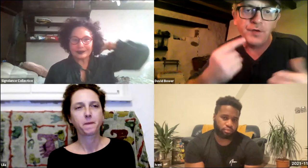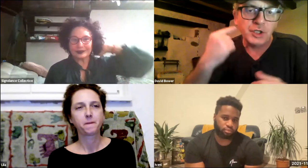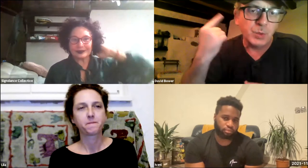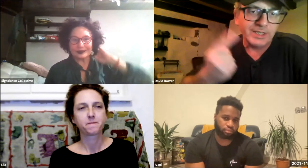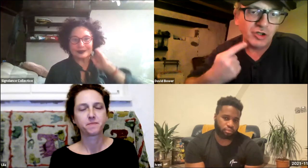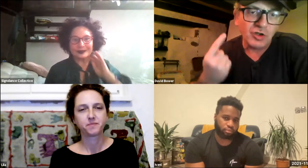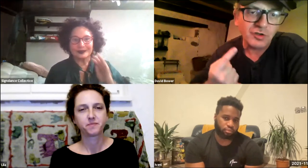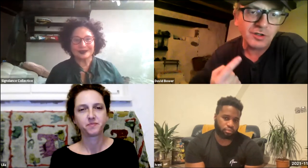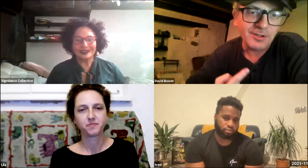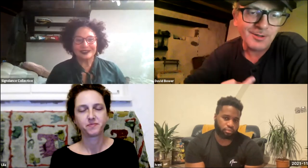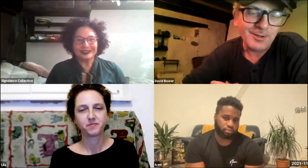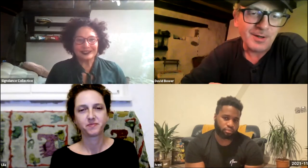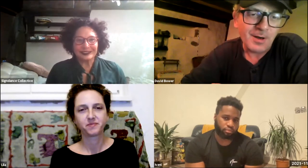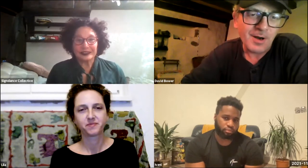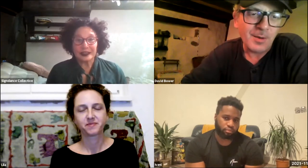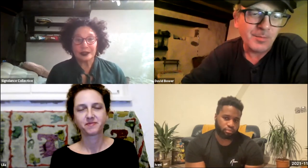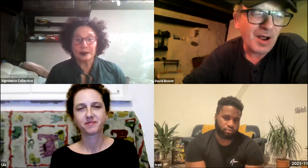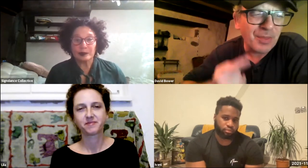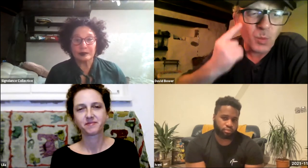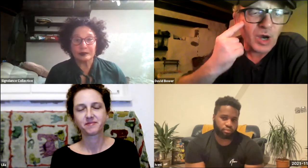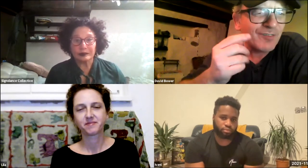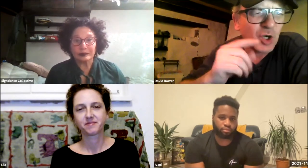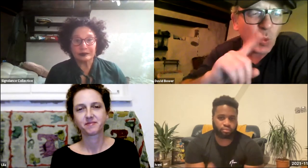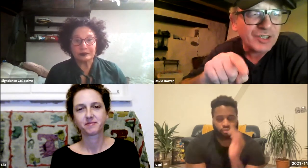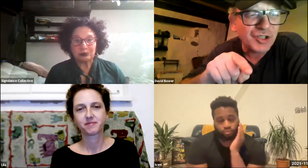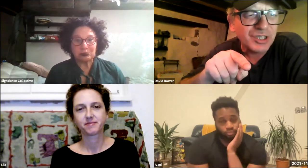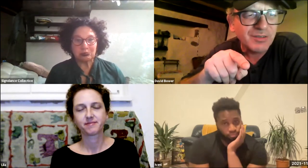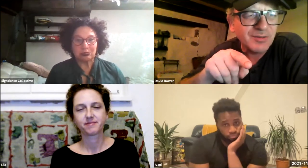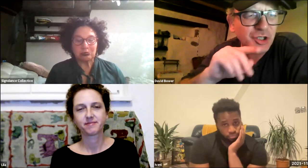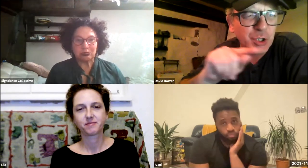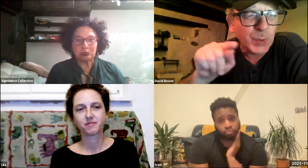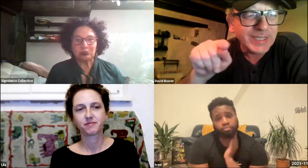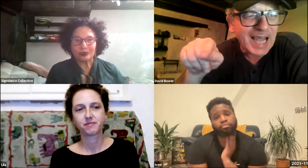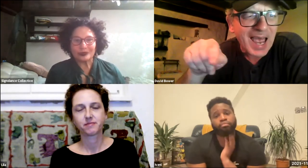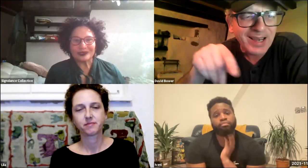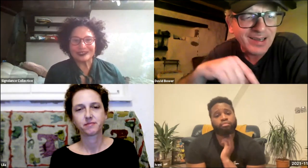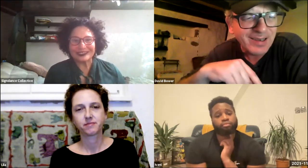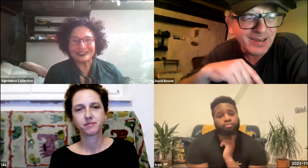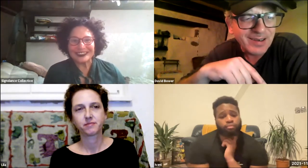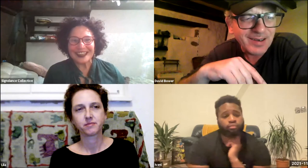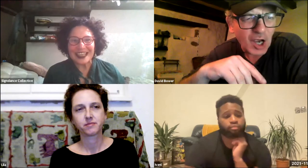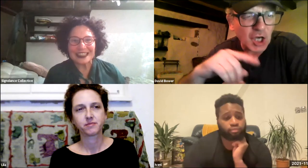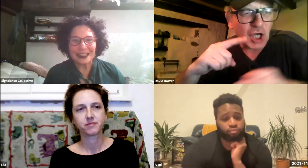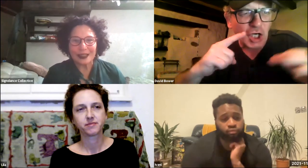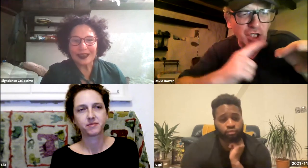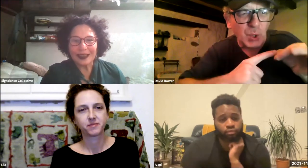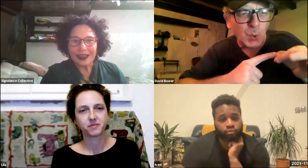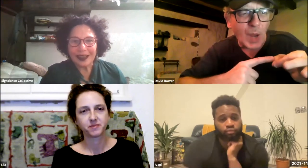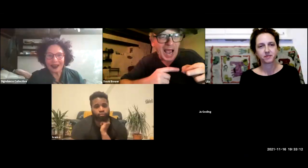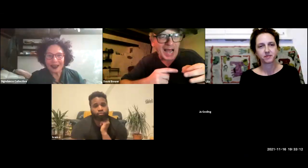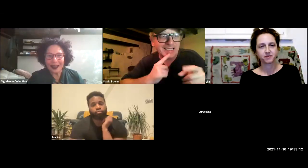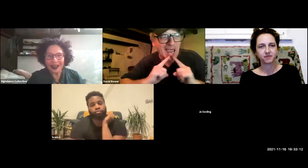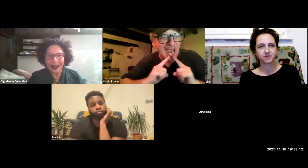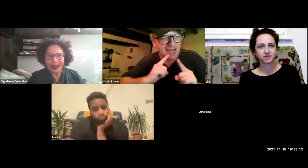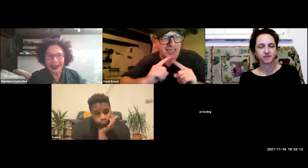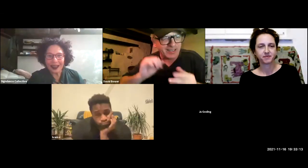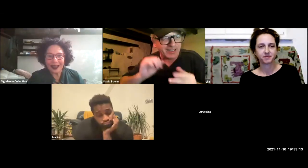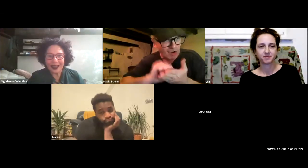Caribbean culture and in fact he, he visited the Caribbean, it was the last holiday that he had. We were thinking